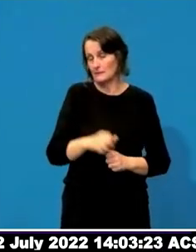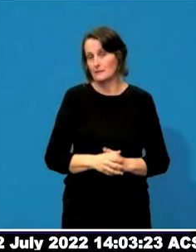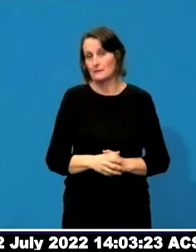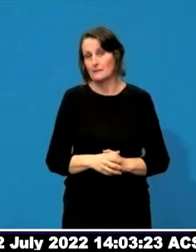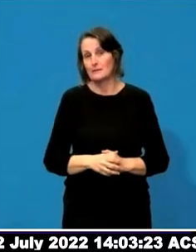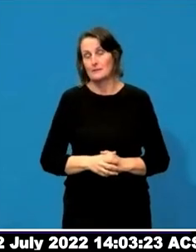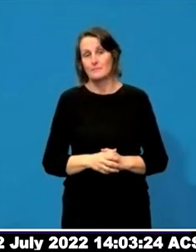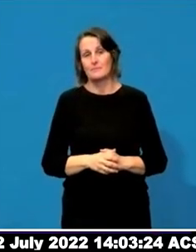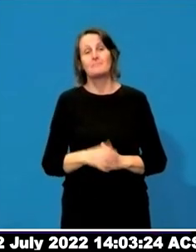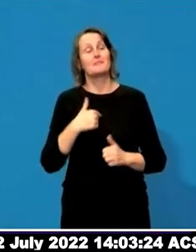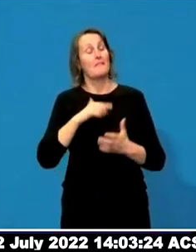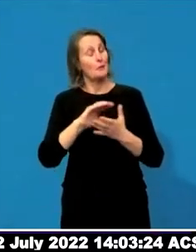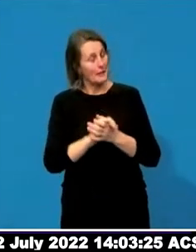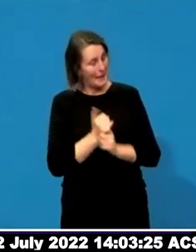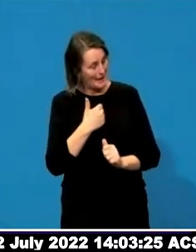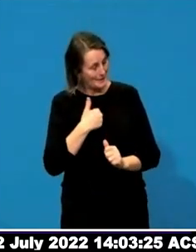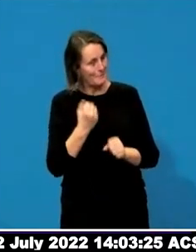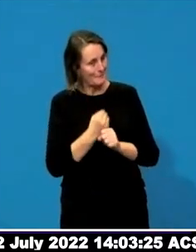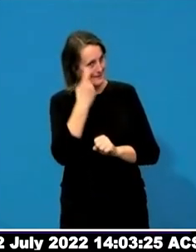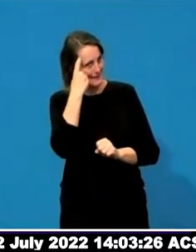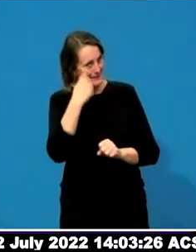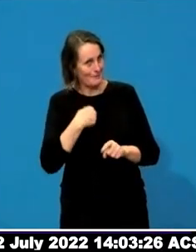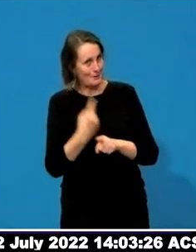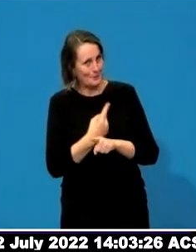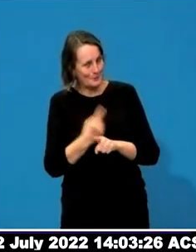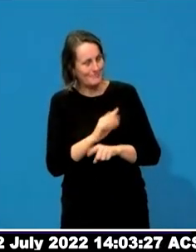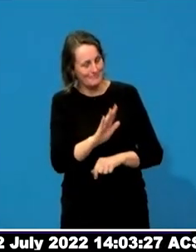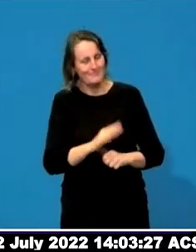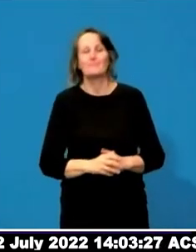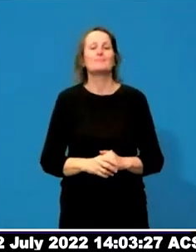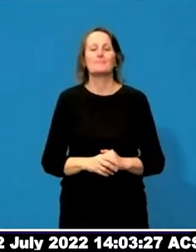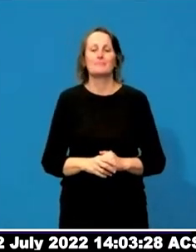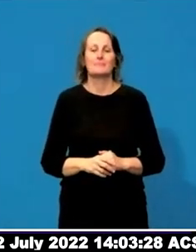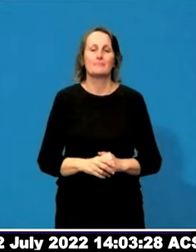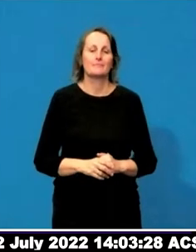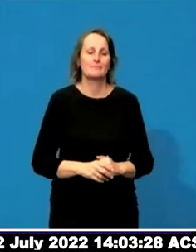I'm very glad to hear that. Ms McMahon, can I ask a question? MS McMAHON: Yes, please.